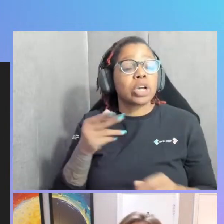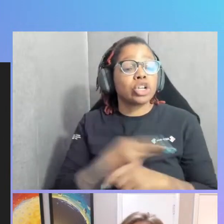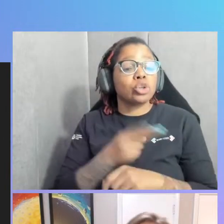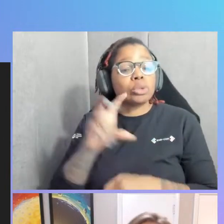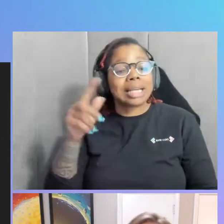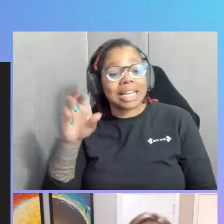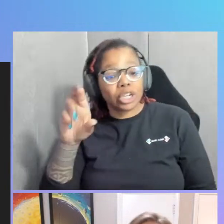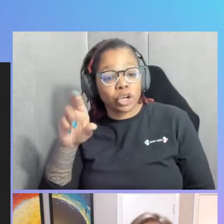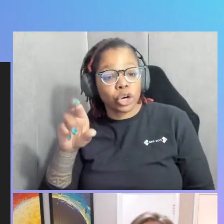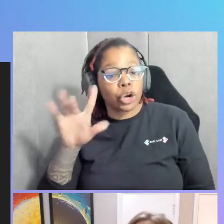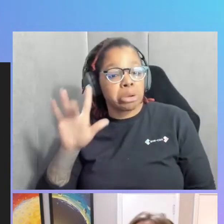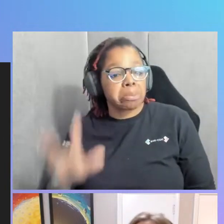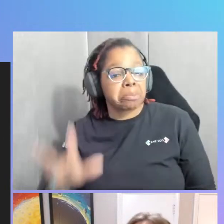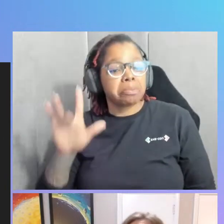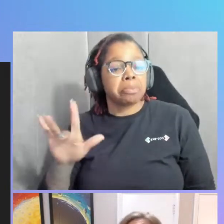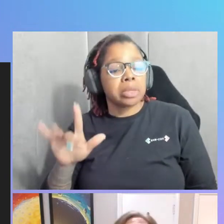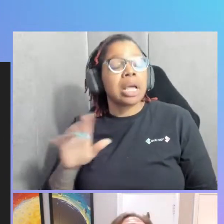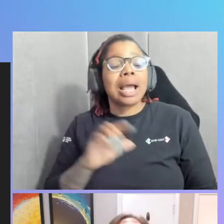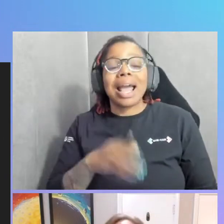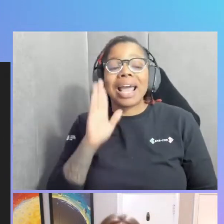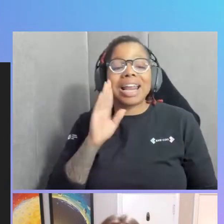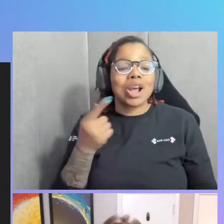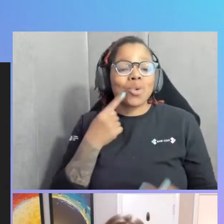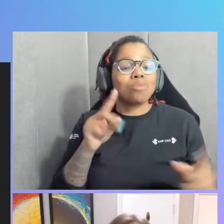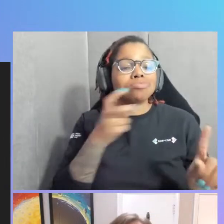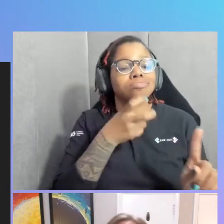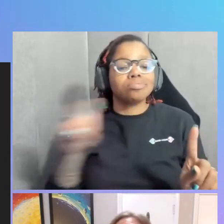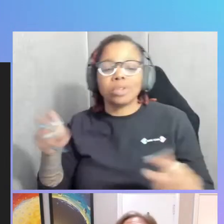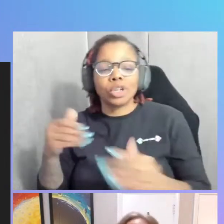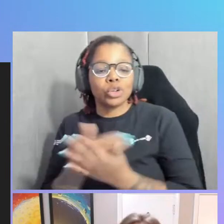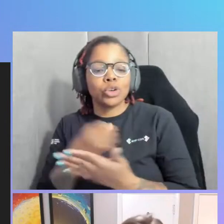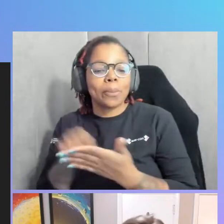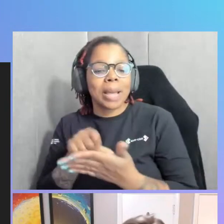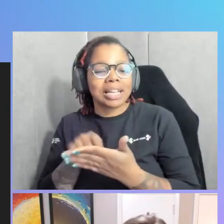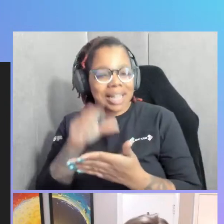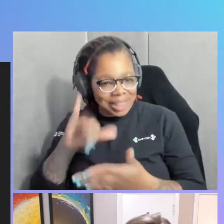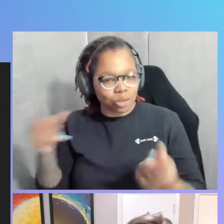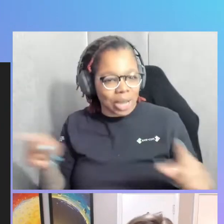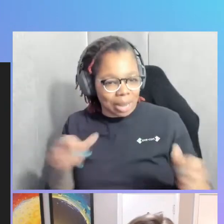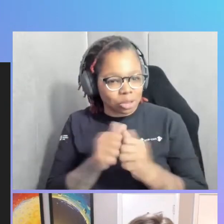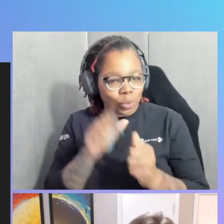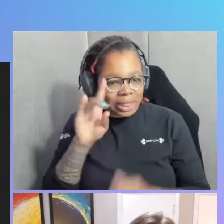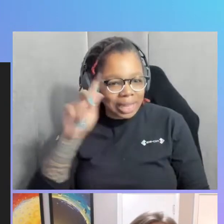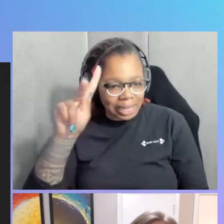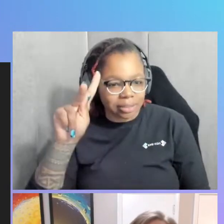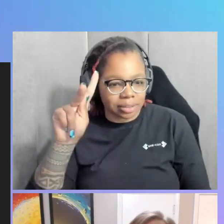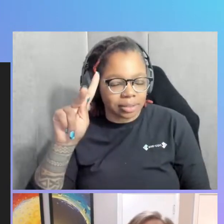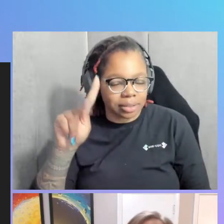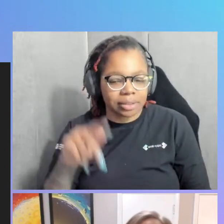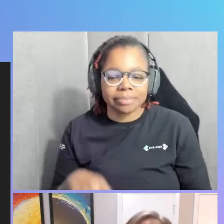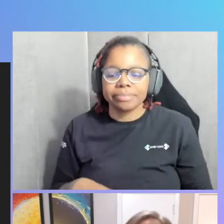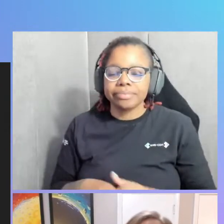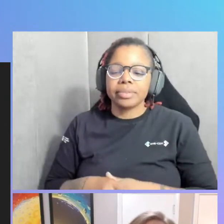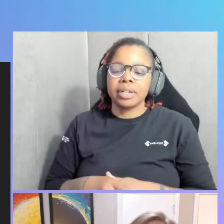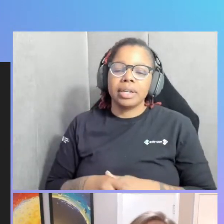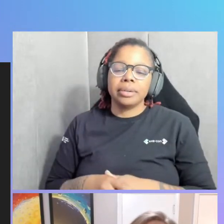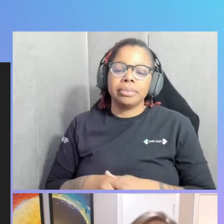enter key and that activating it's going to take us to a new page, because that's what links